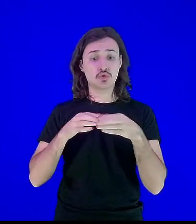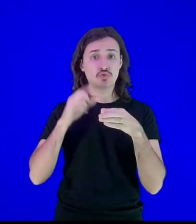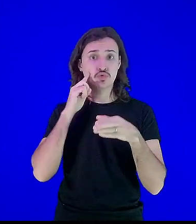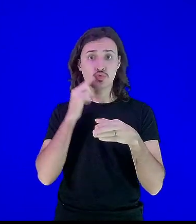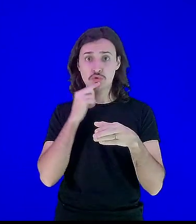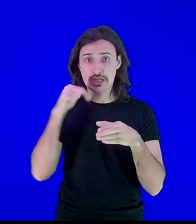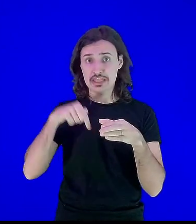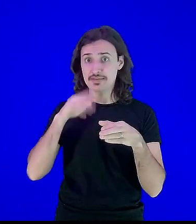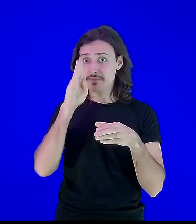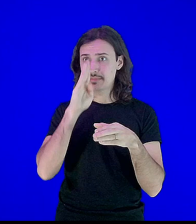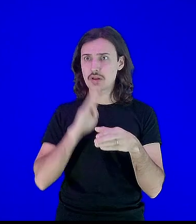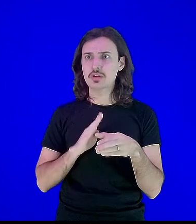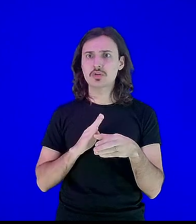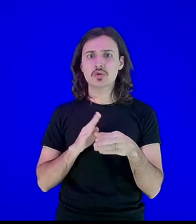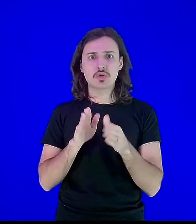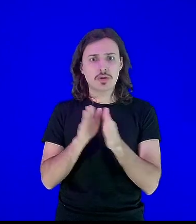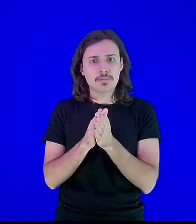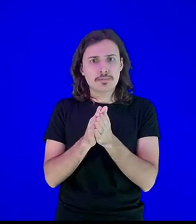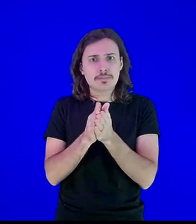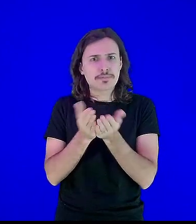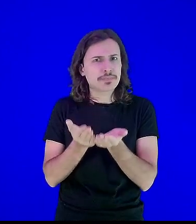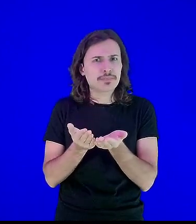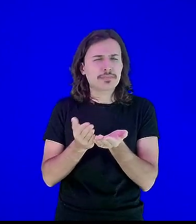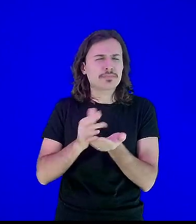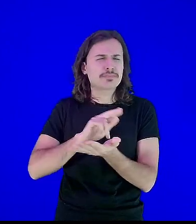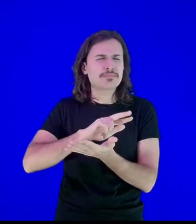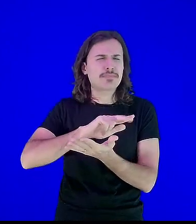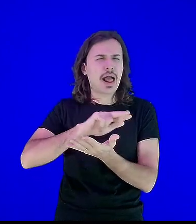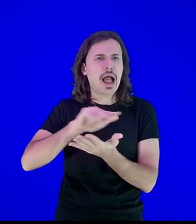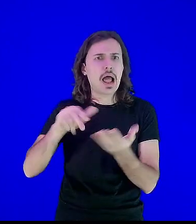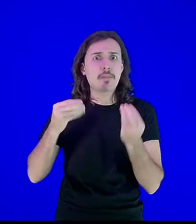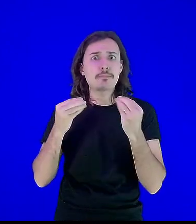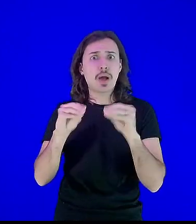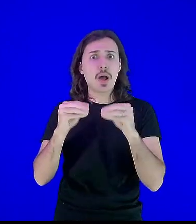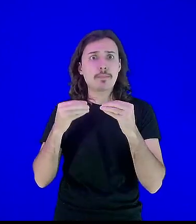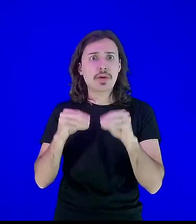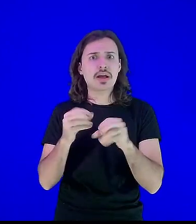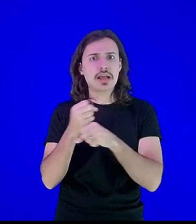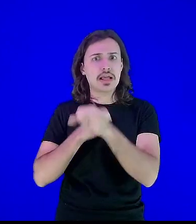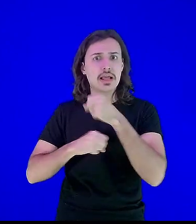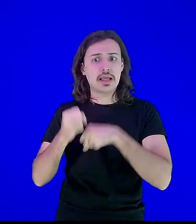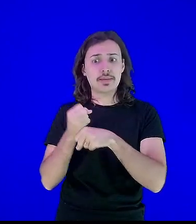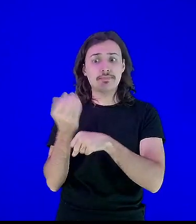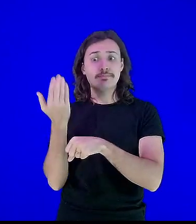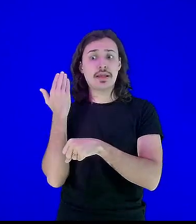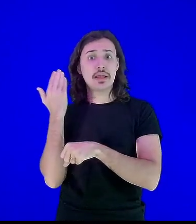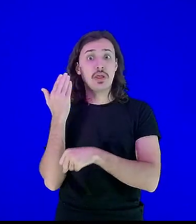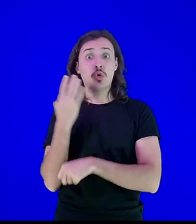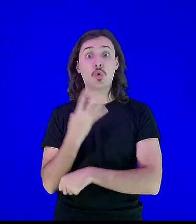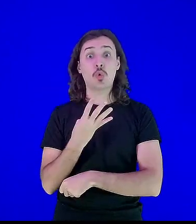they published four to five books, ranging from children to religious